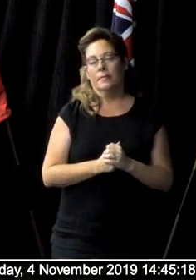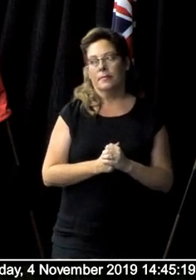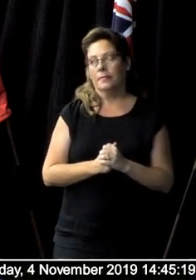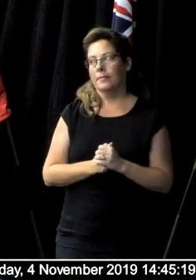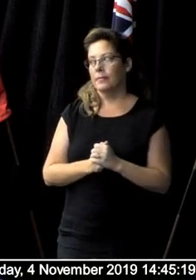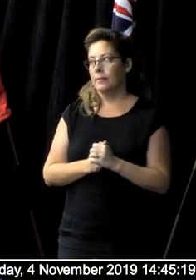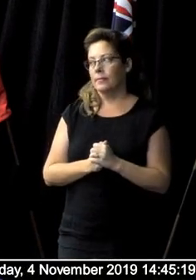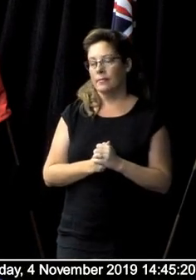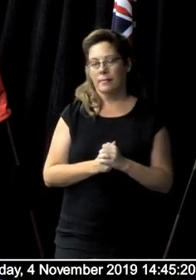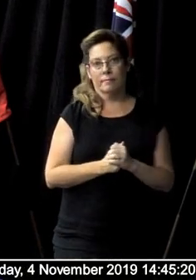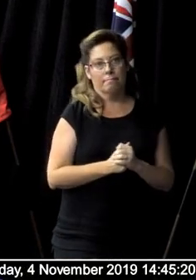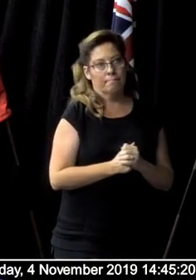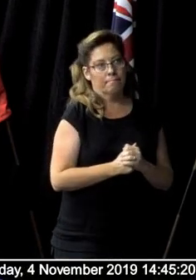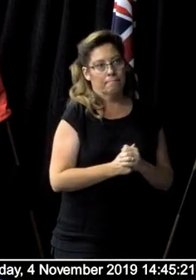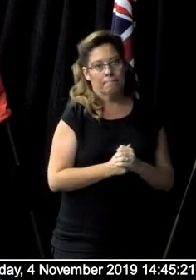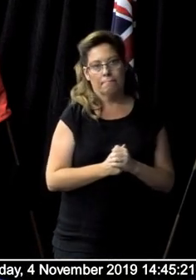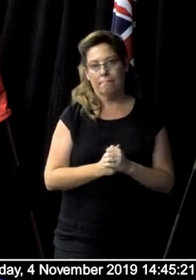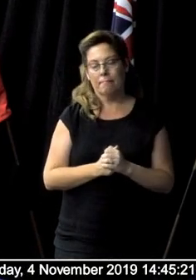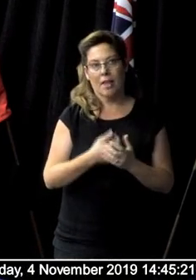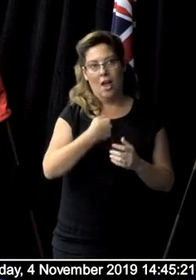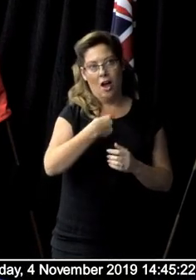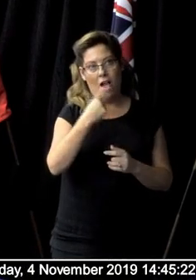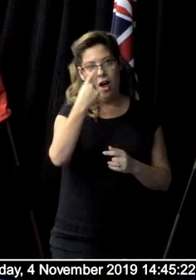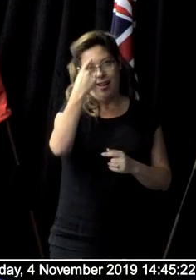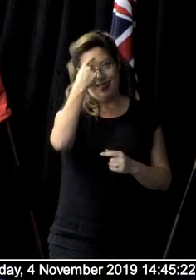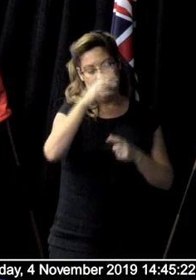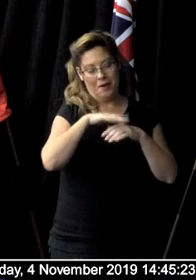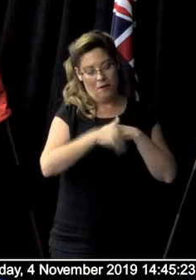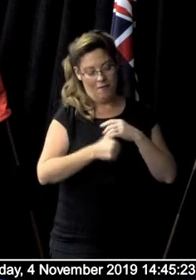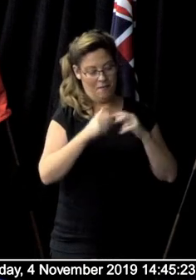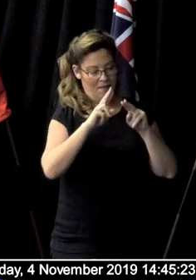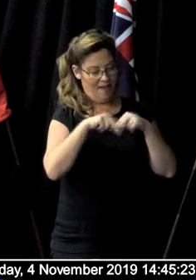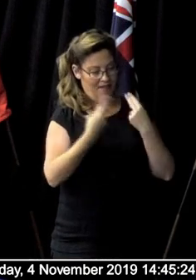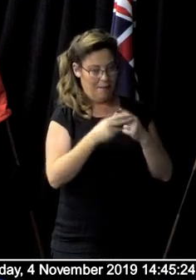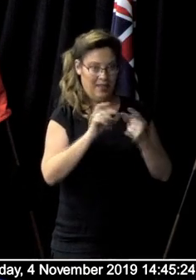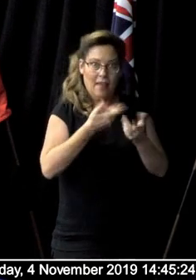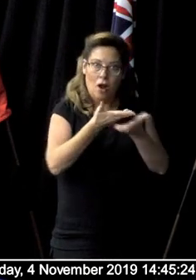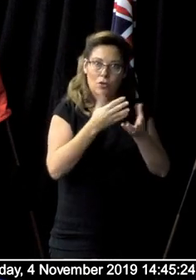I can think of a family who I spoke to recently who was actually moving